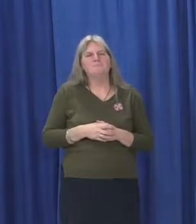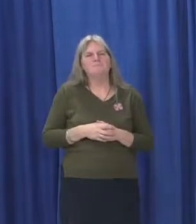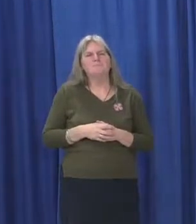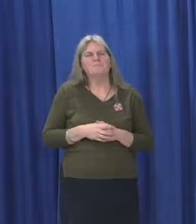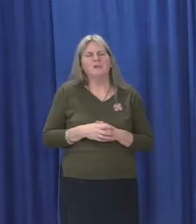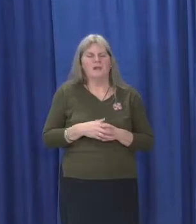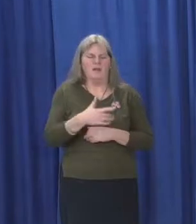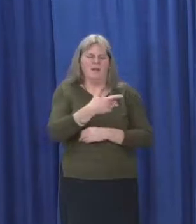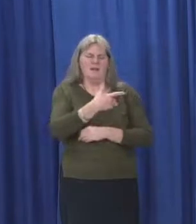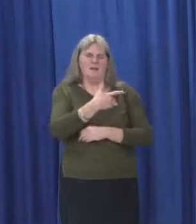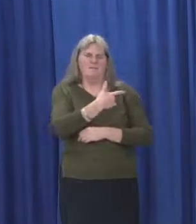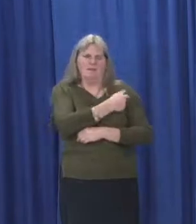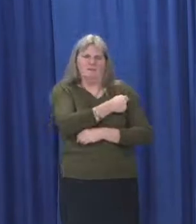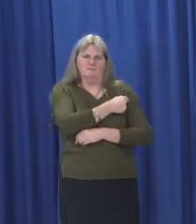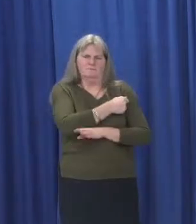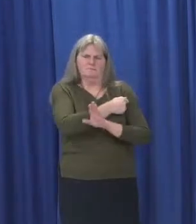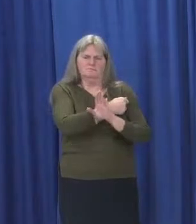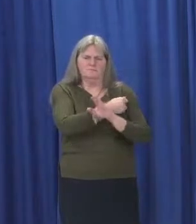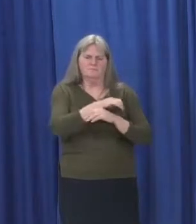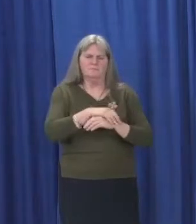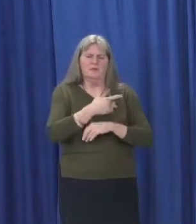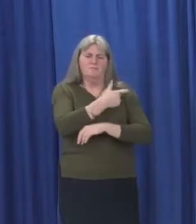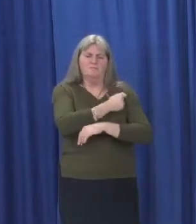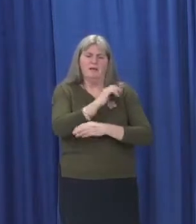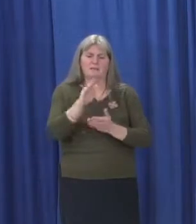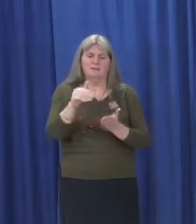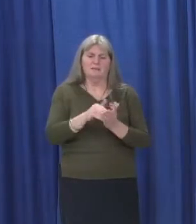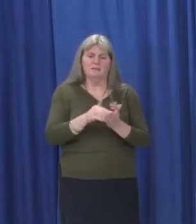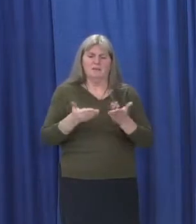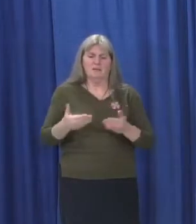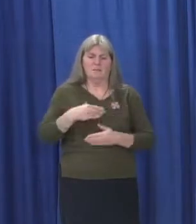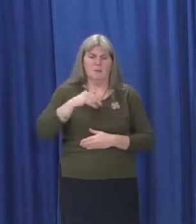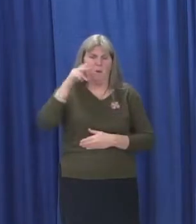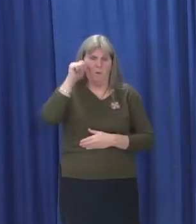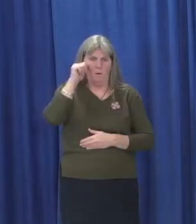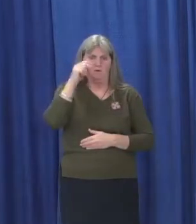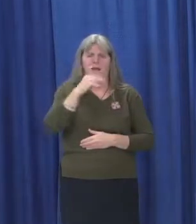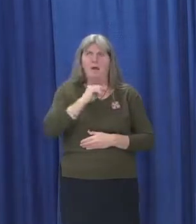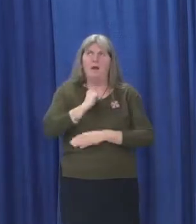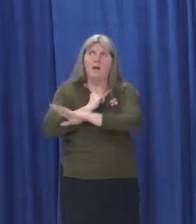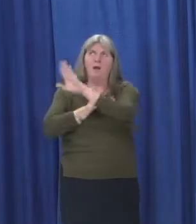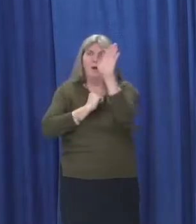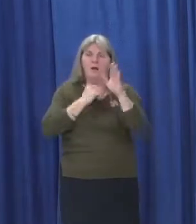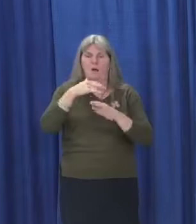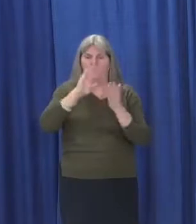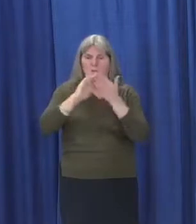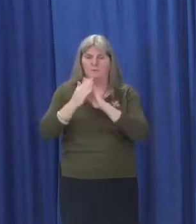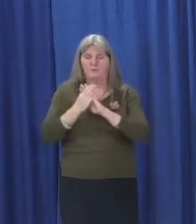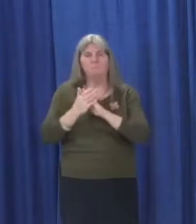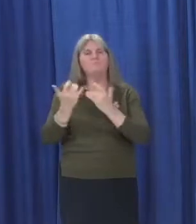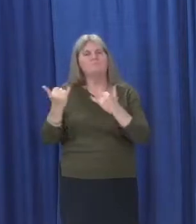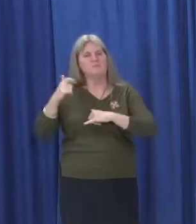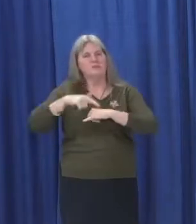A little bit more on vaccines. Vaccine clinics are happening in Whitehorse and all communities.